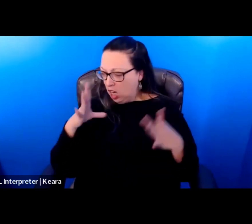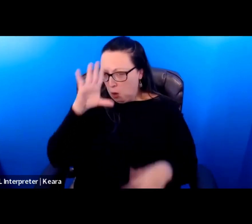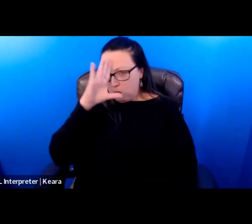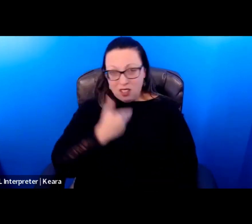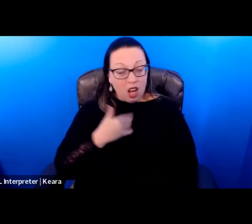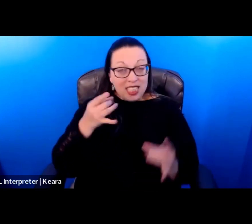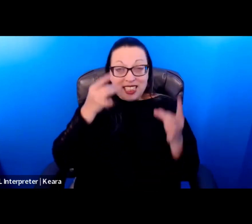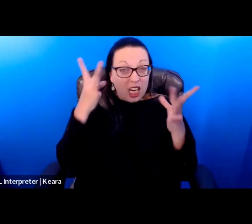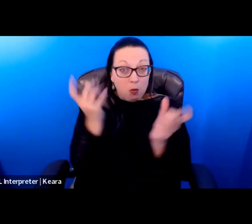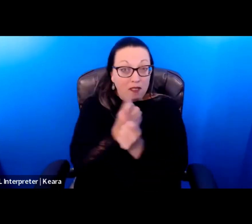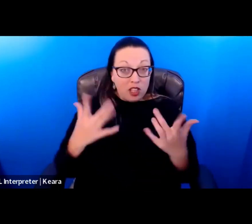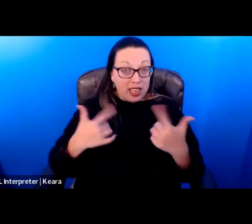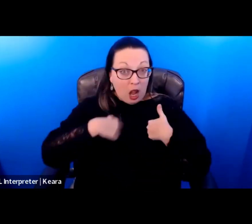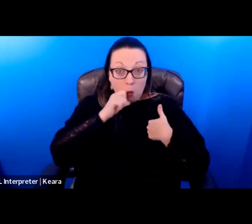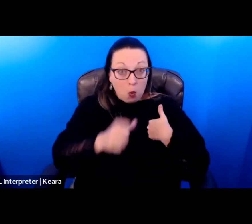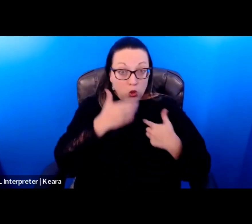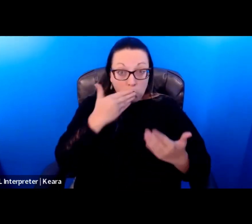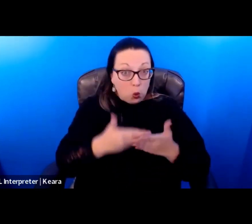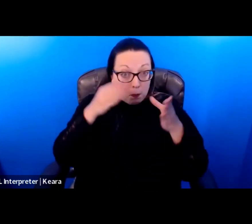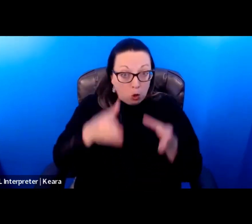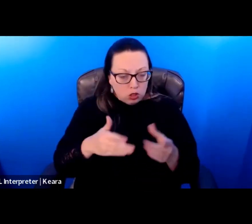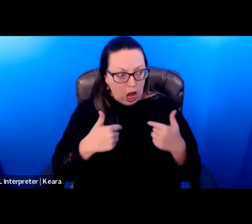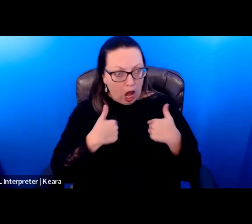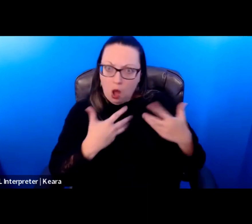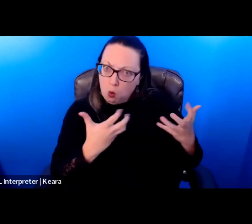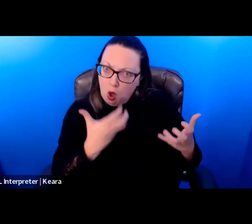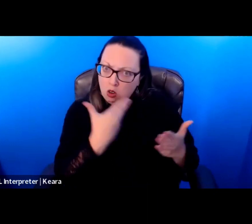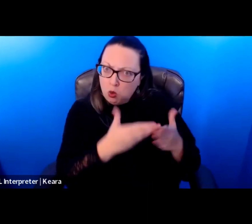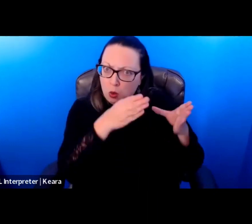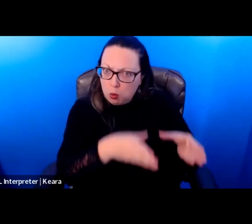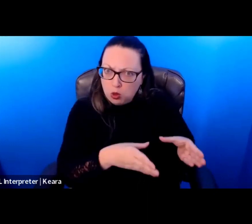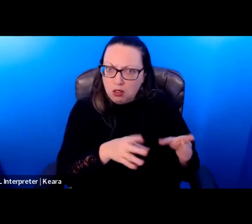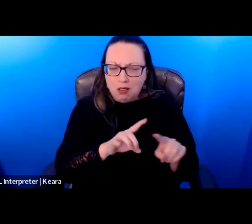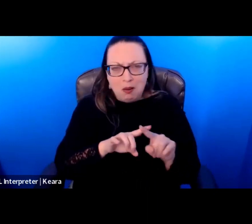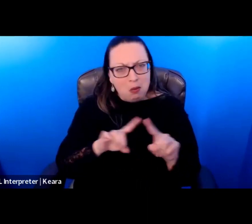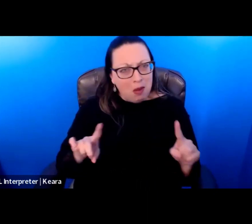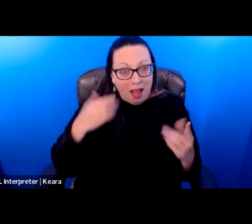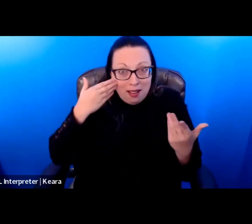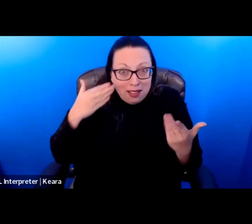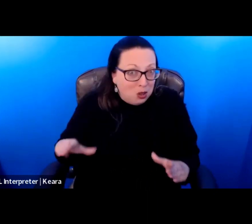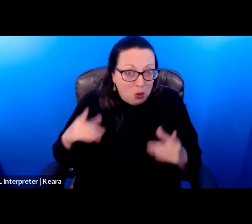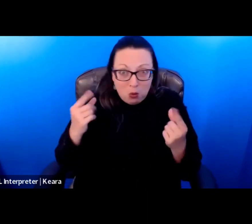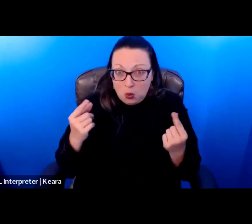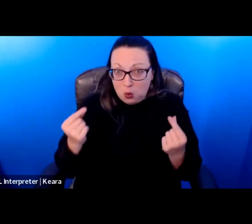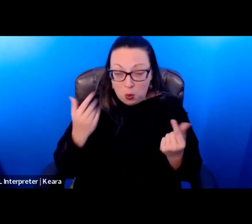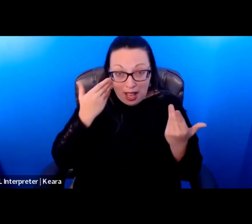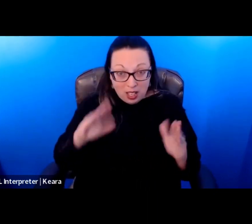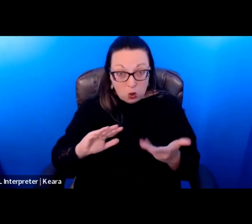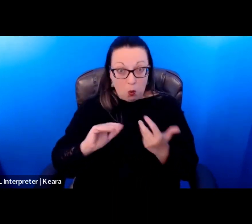just wasn't a good person. And it wasn't because I didn't want to be you know, it was mainly because I just didn't know how to exist and I was coping with